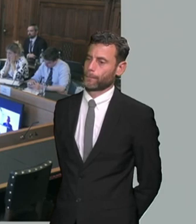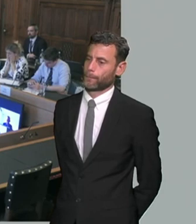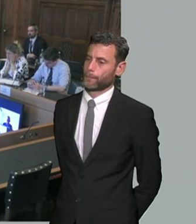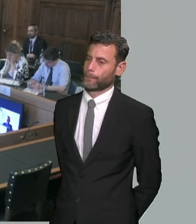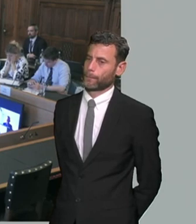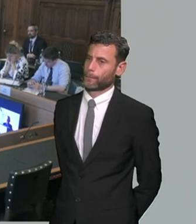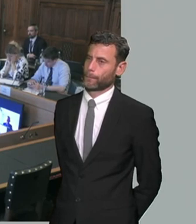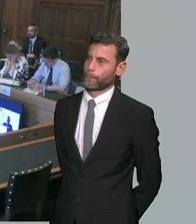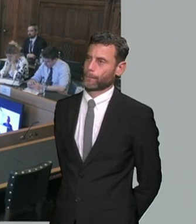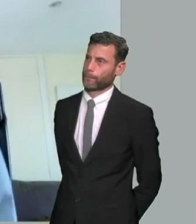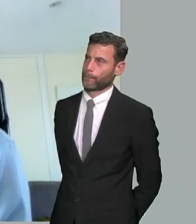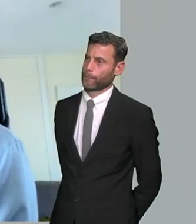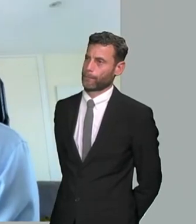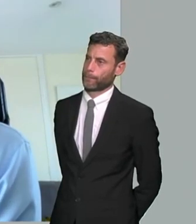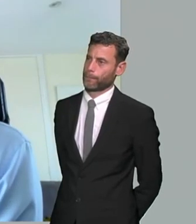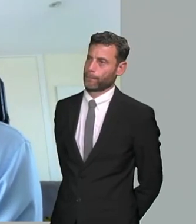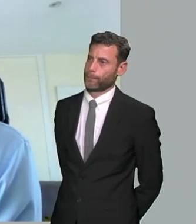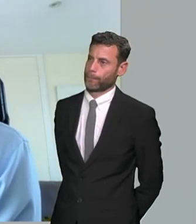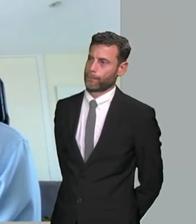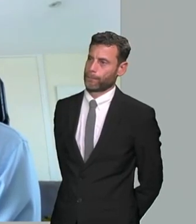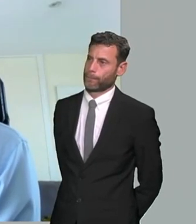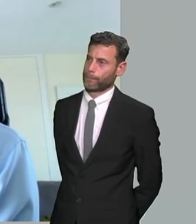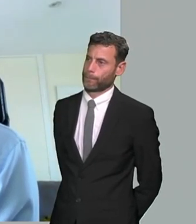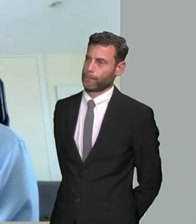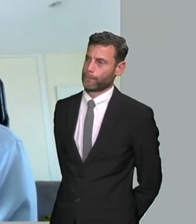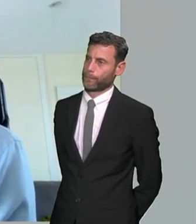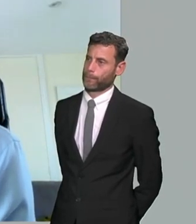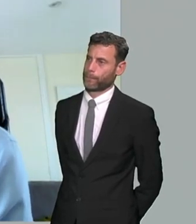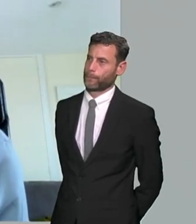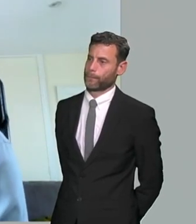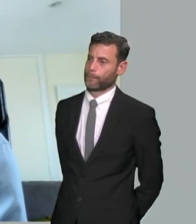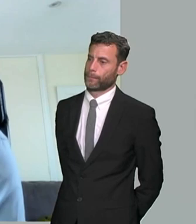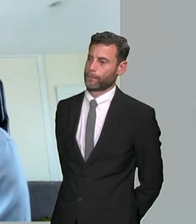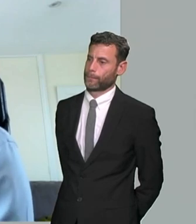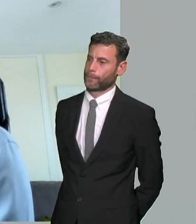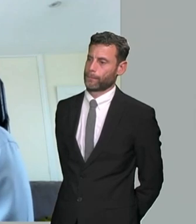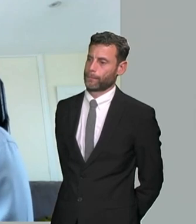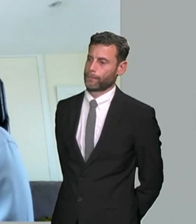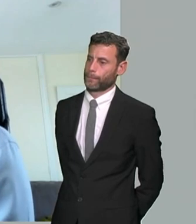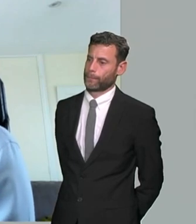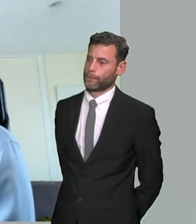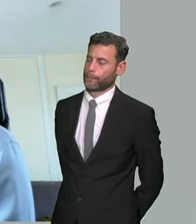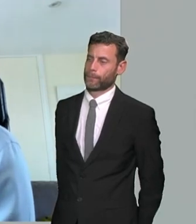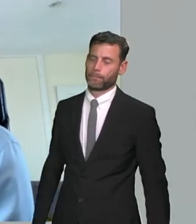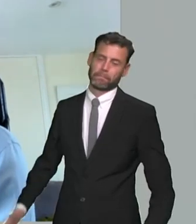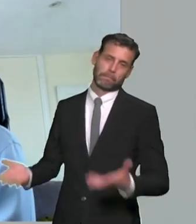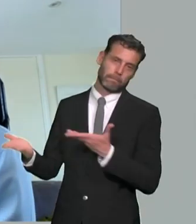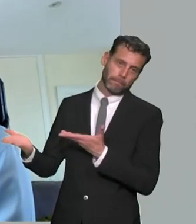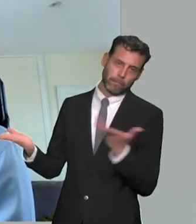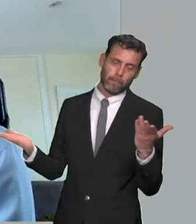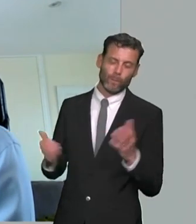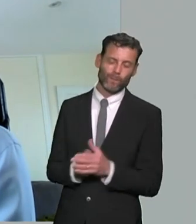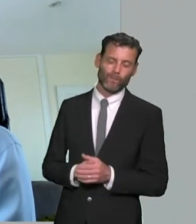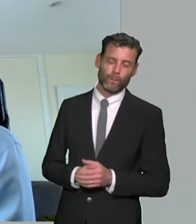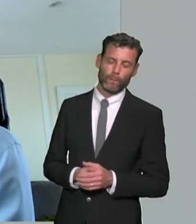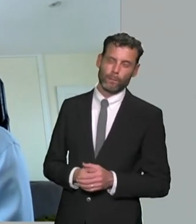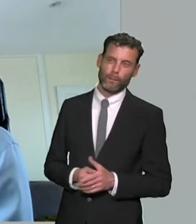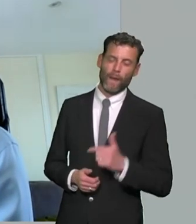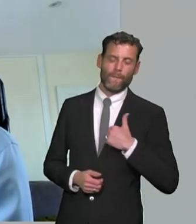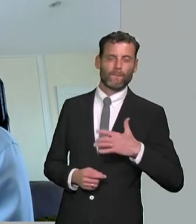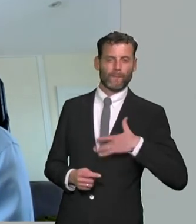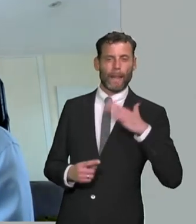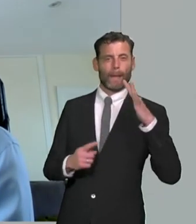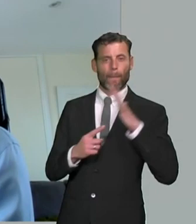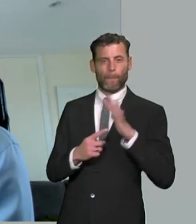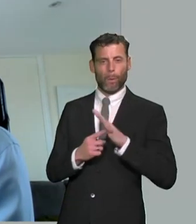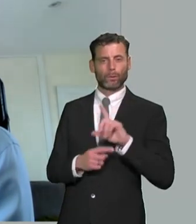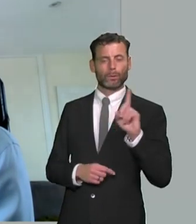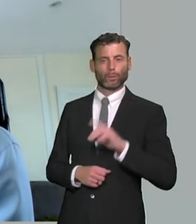i think that um for me i think that uh the the key thing is remove the disincentives to be inclusive